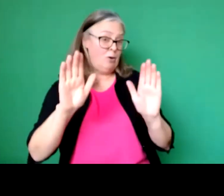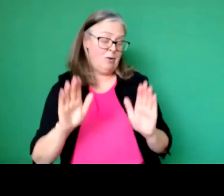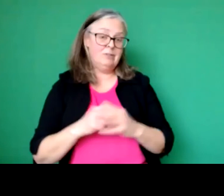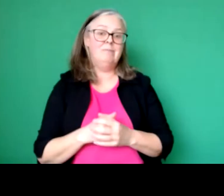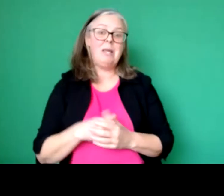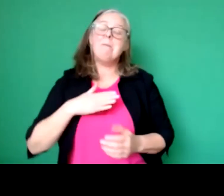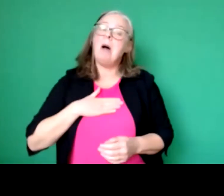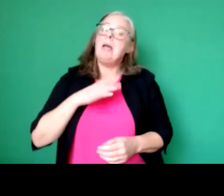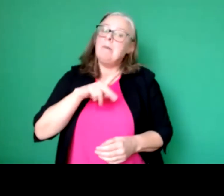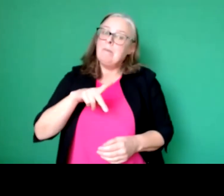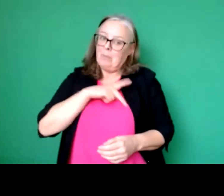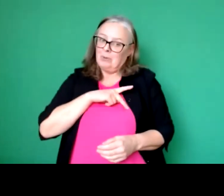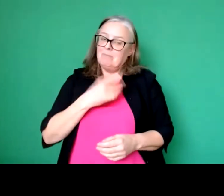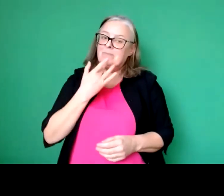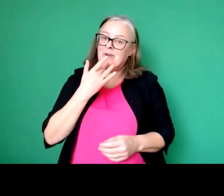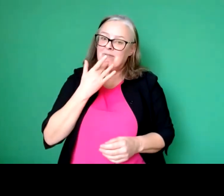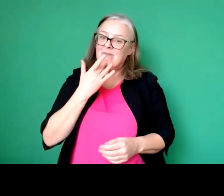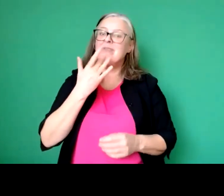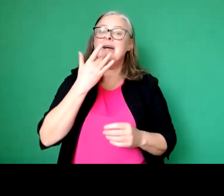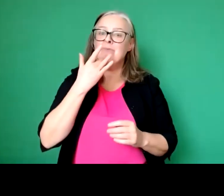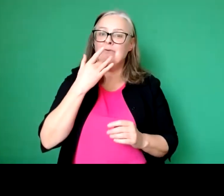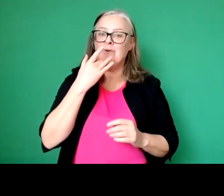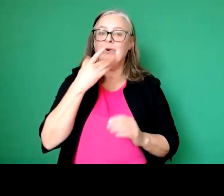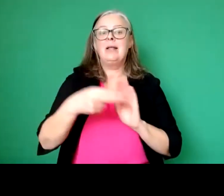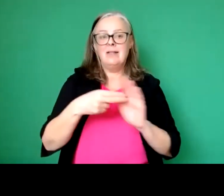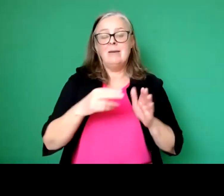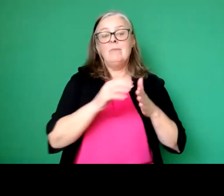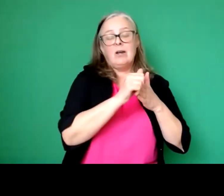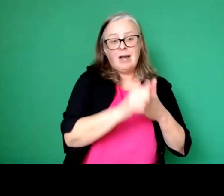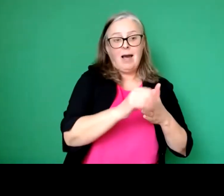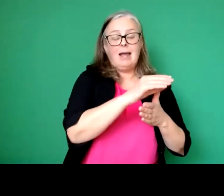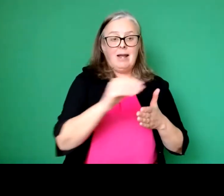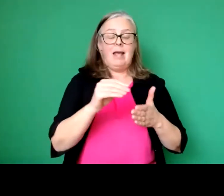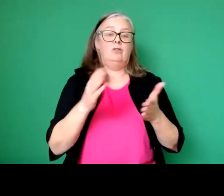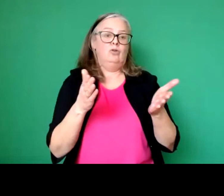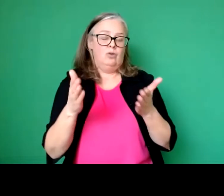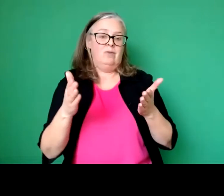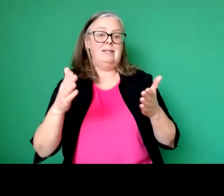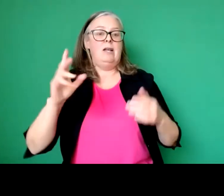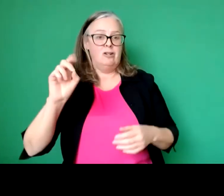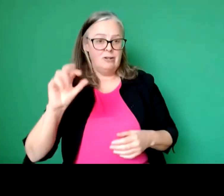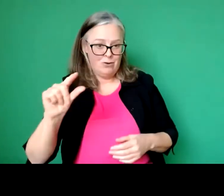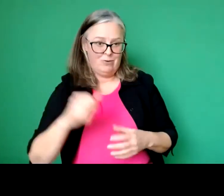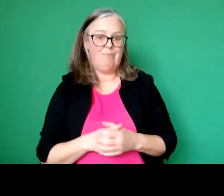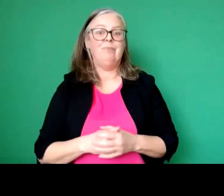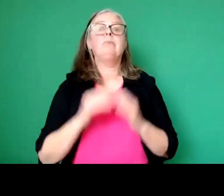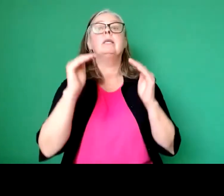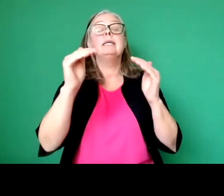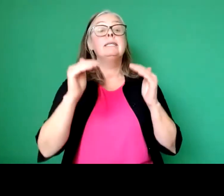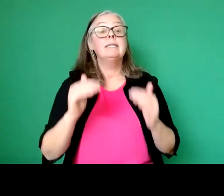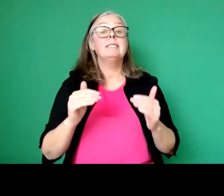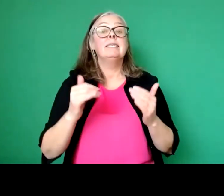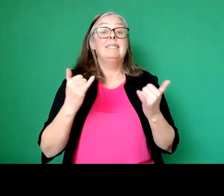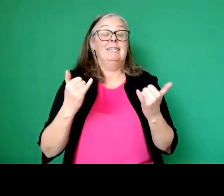just like to use to use that phrase so um the main focus of the next discussion is is on the barriers